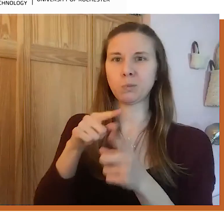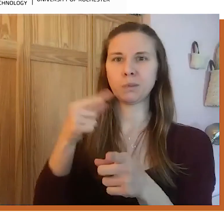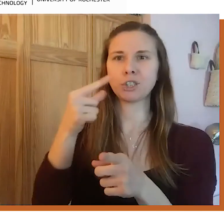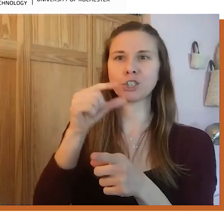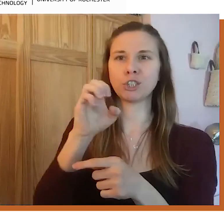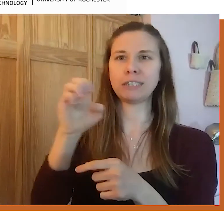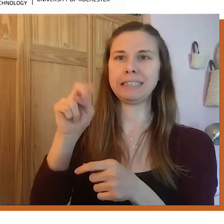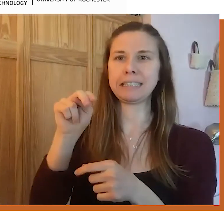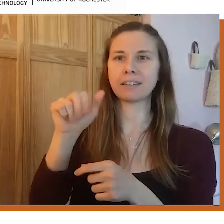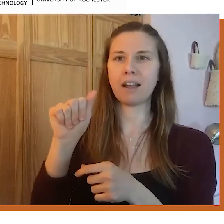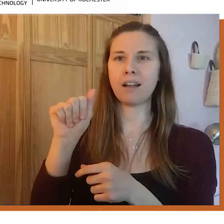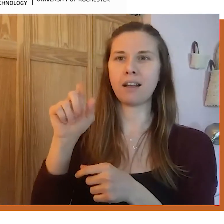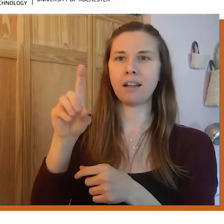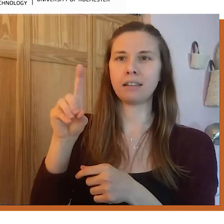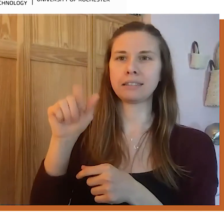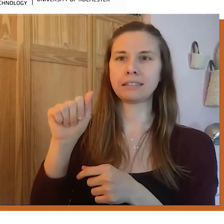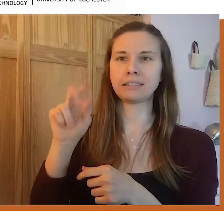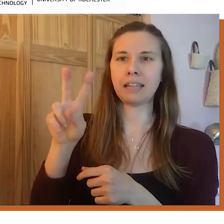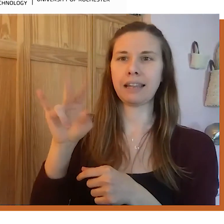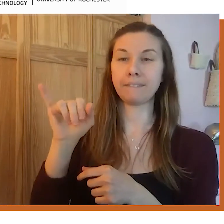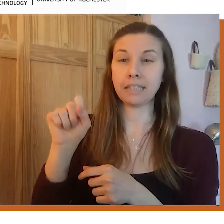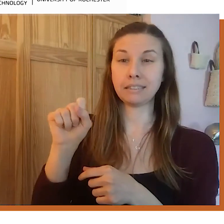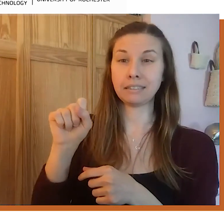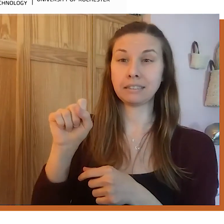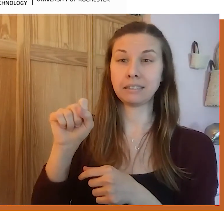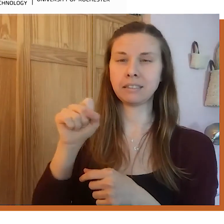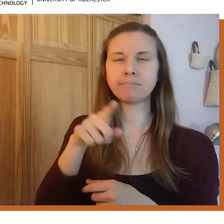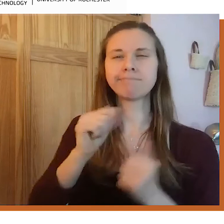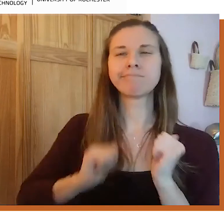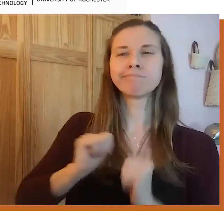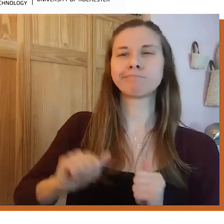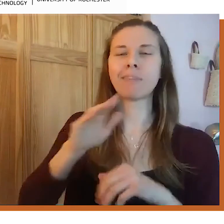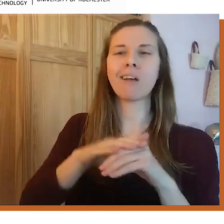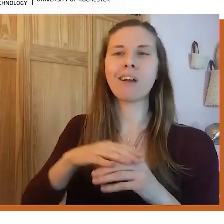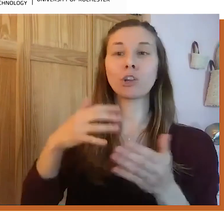I'm standing next to Geena Davis. She's a famous actress.